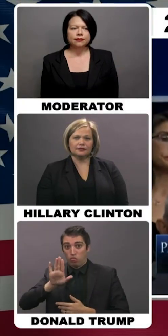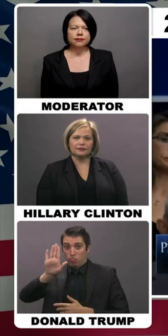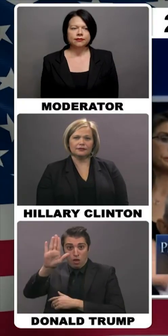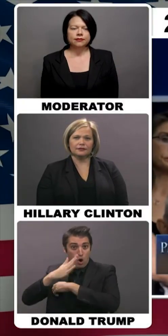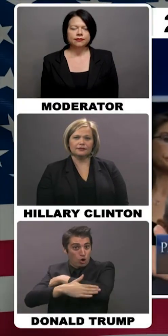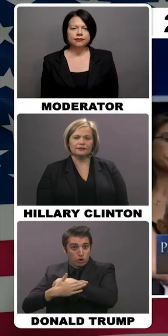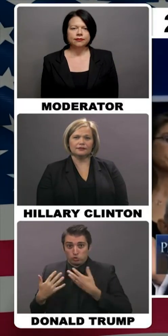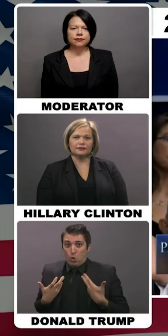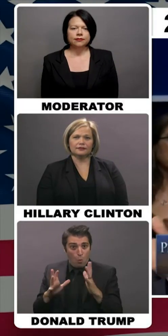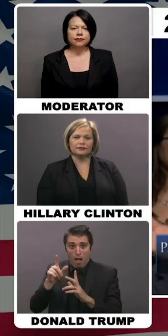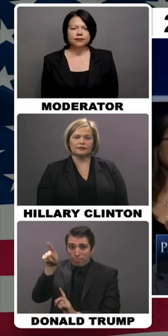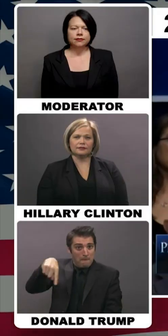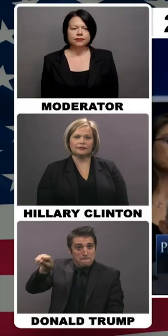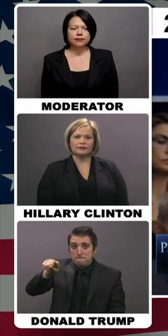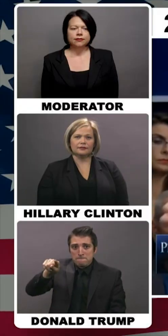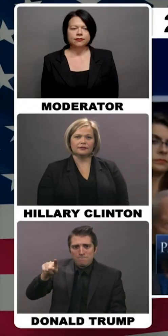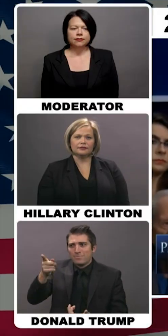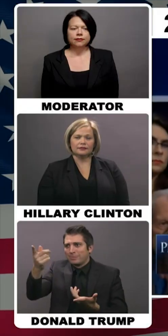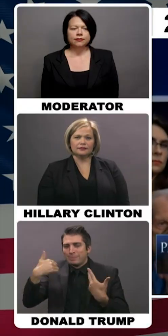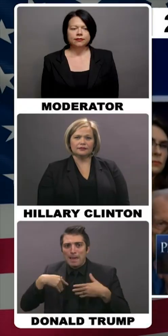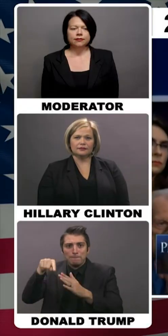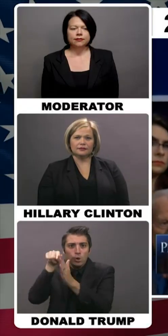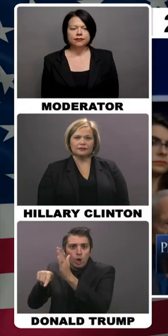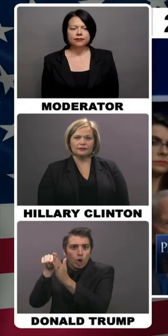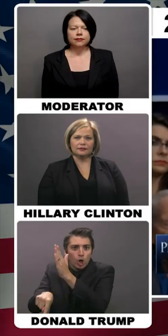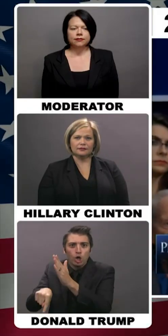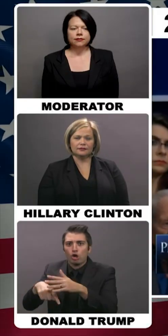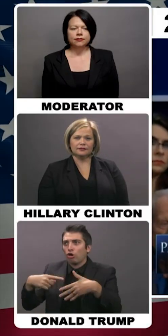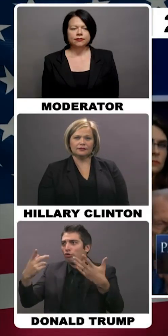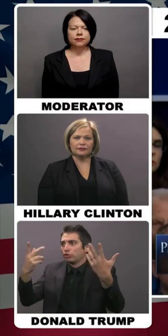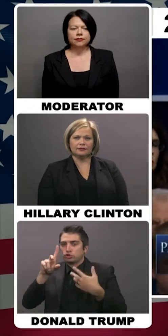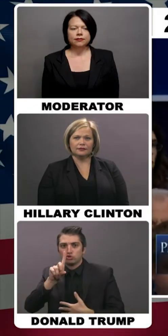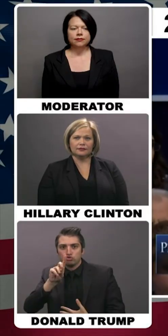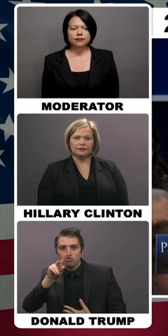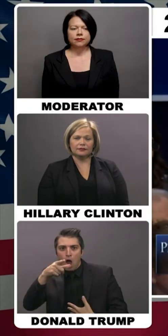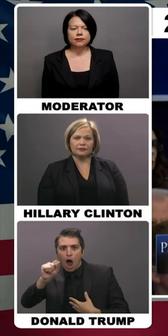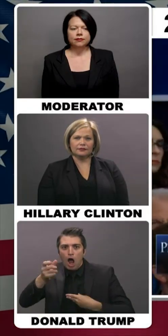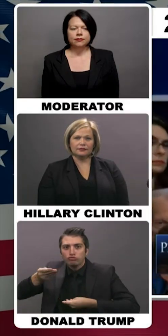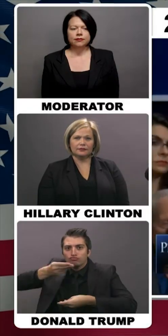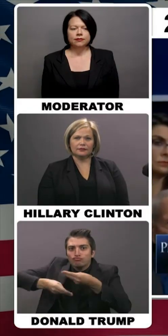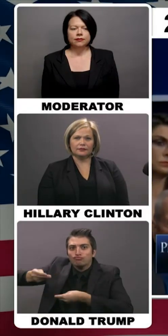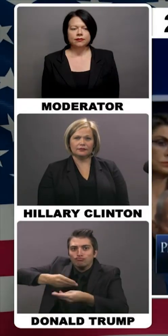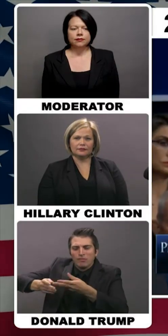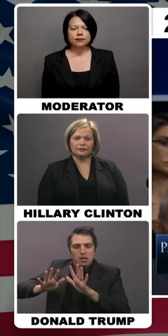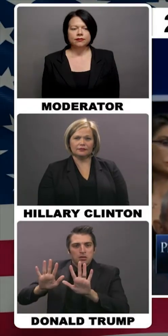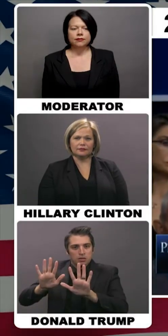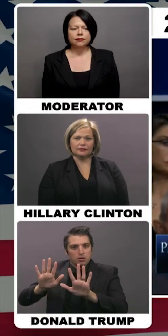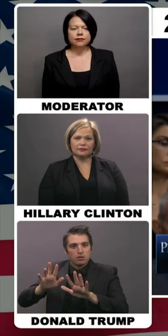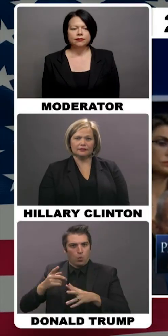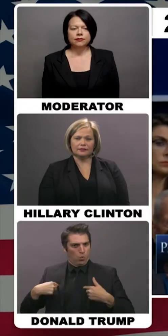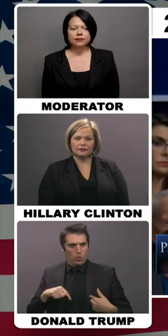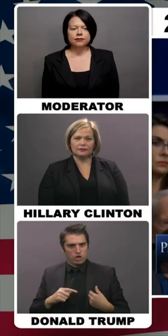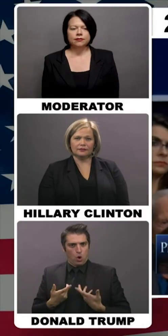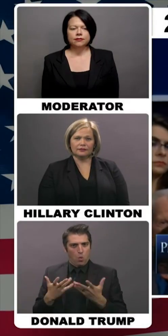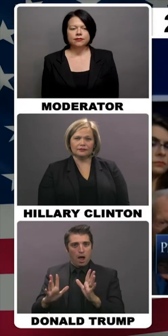drug problems, and they don't want 'em. And Hillary Clinton, when she was Secretary of State, said, that's okay. We can't force it into their country.